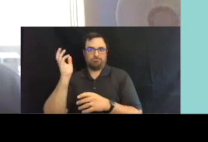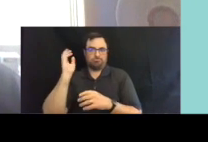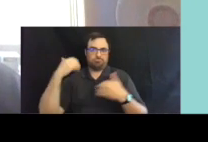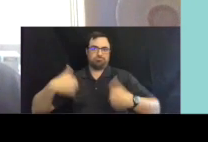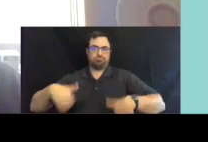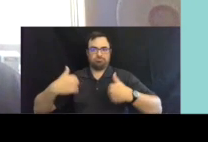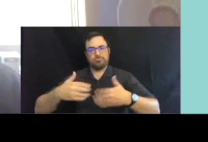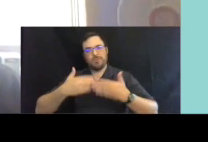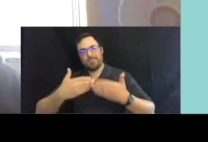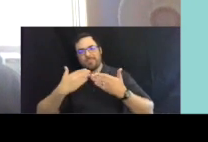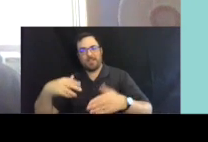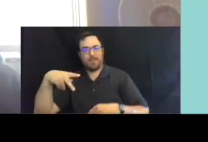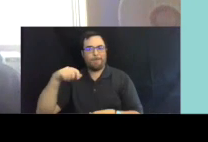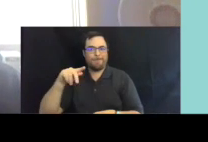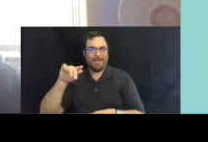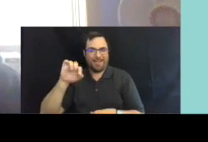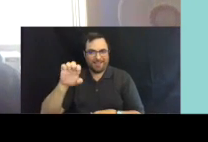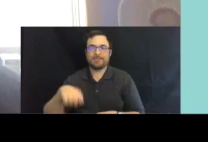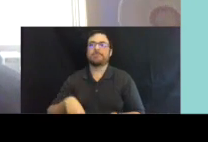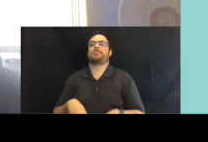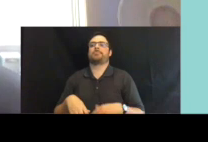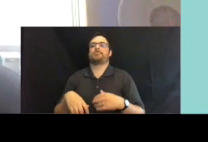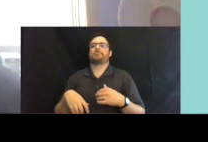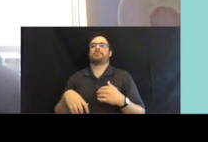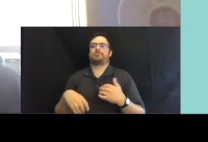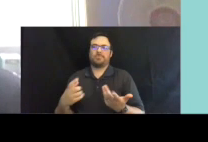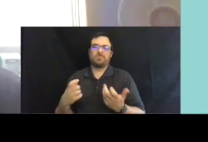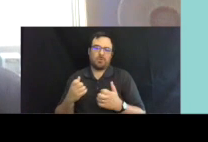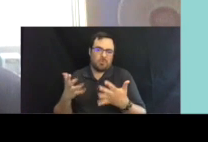So you'll be able to read those, I think when we're done sharing screens but